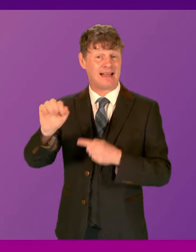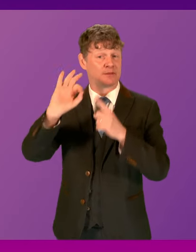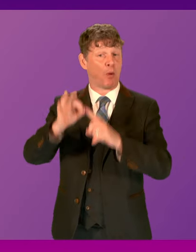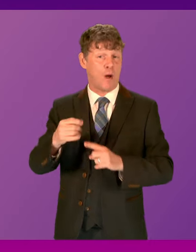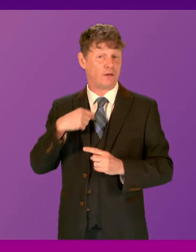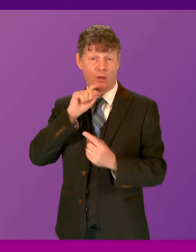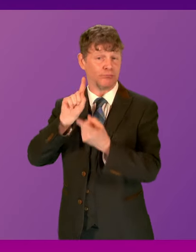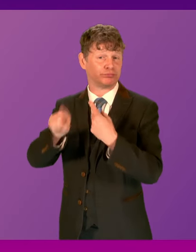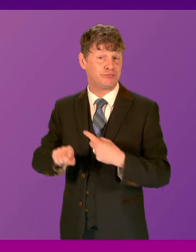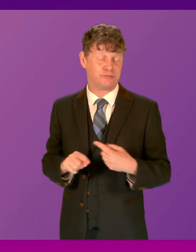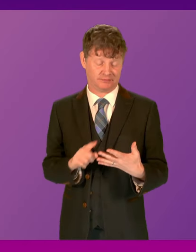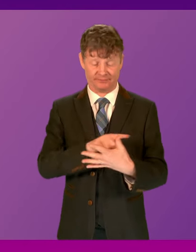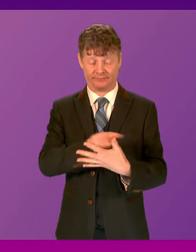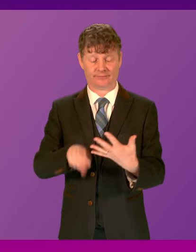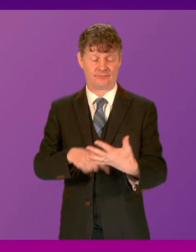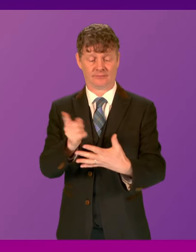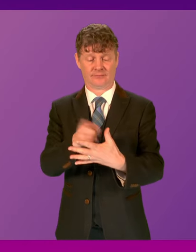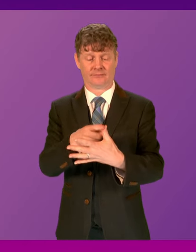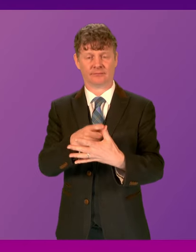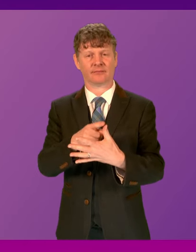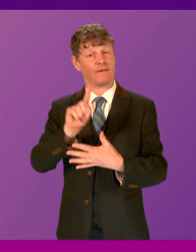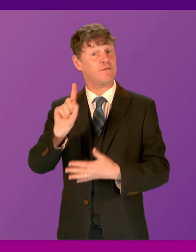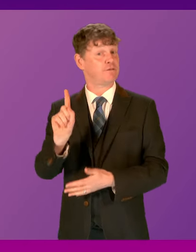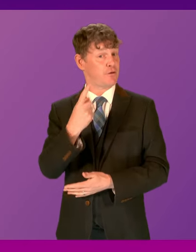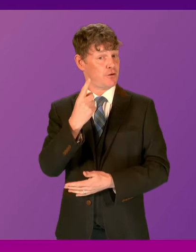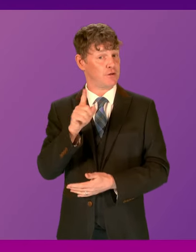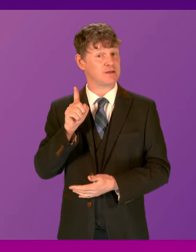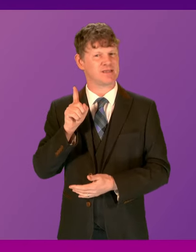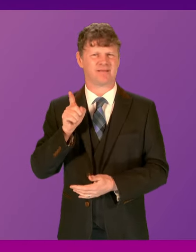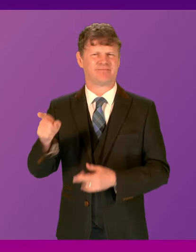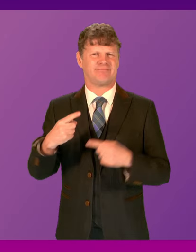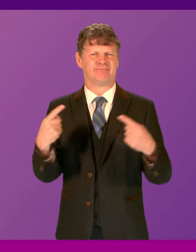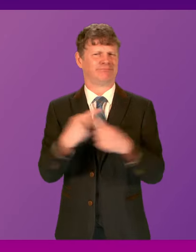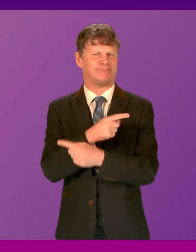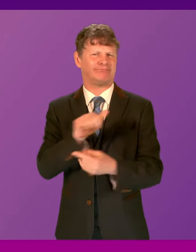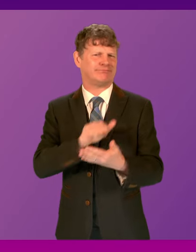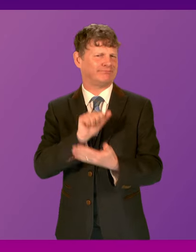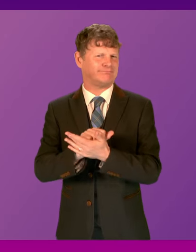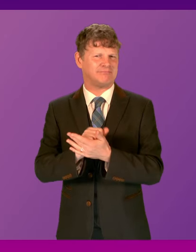First and foremost, Douglas Ross made an incorrect claim about police officer